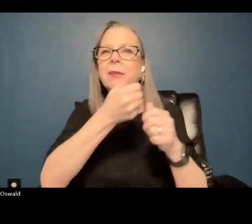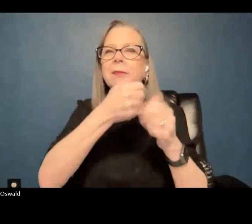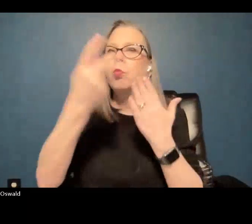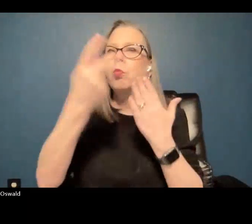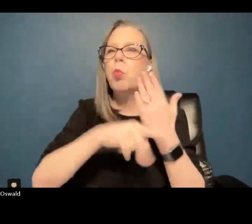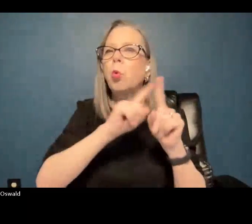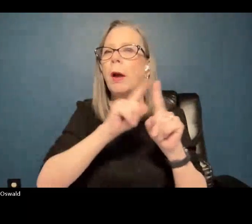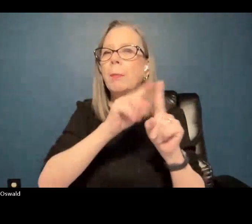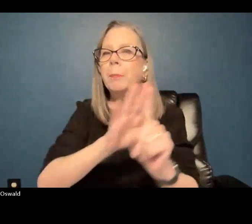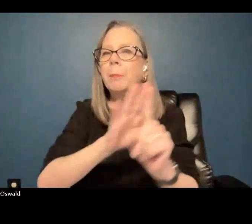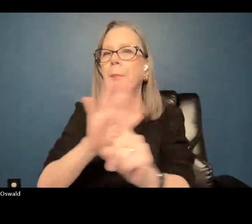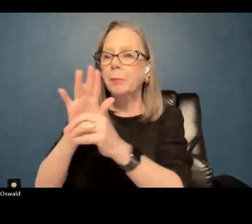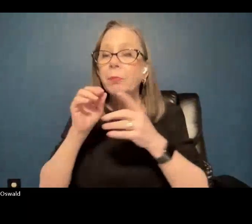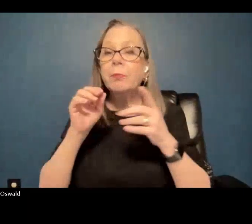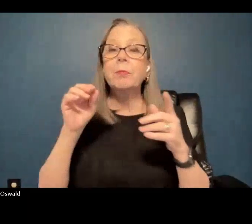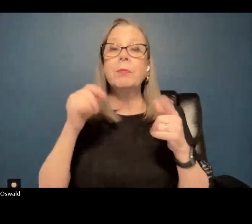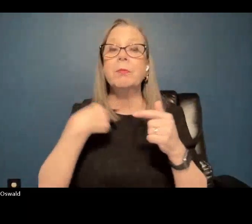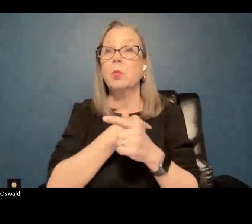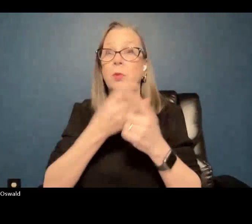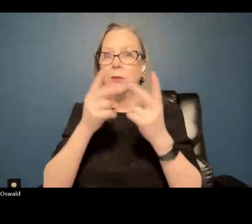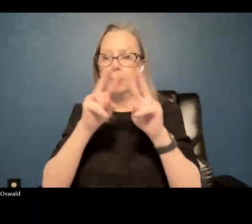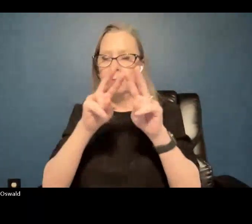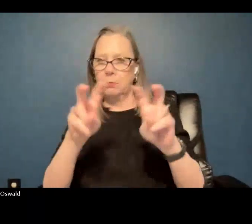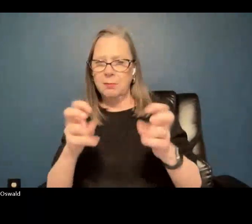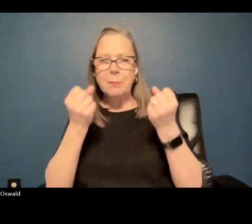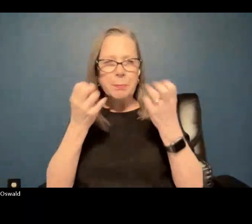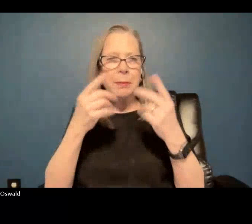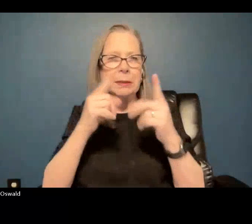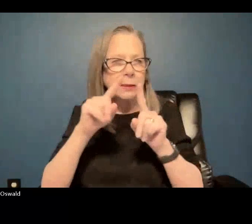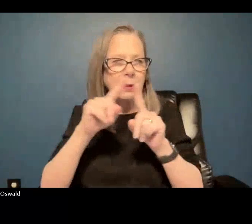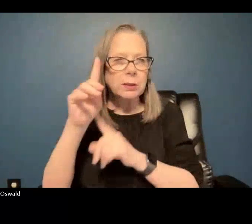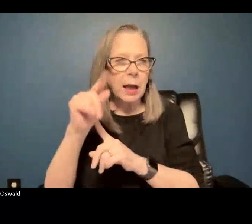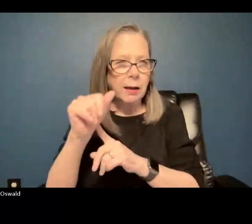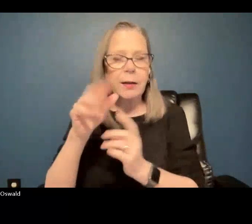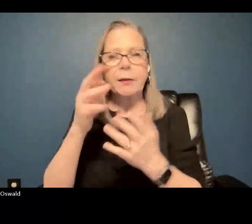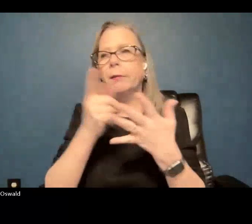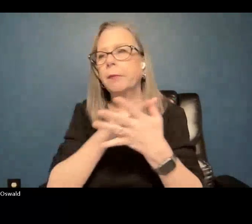So we really looked at a variety of data points that included just generally a